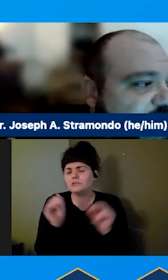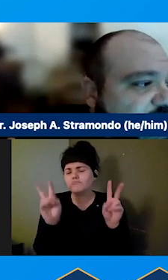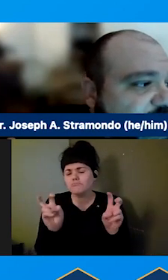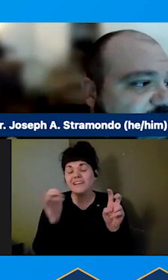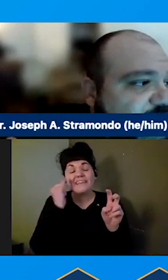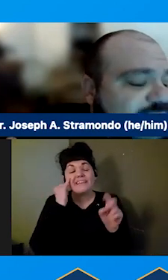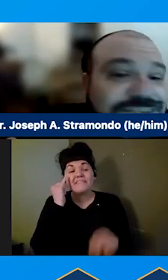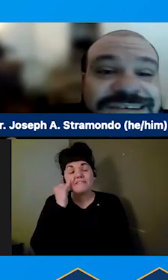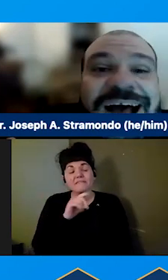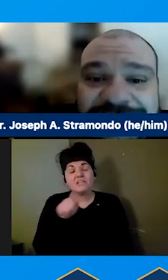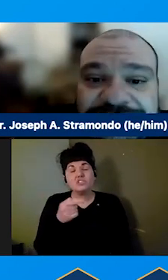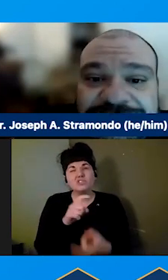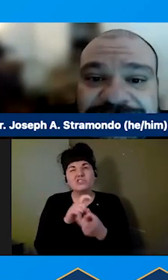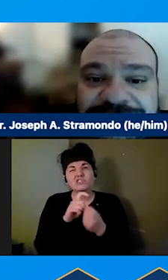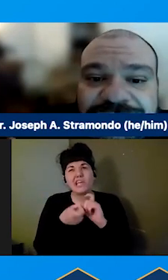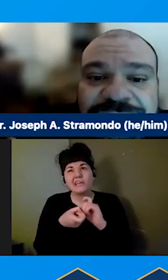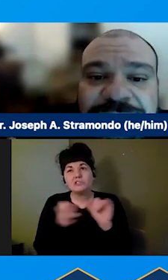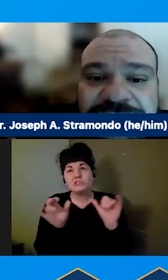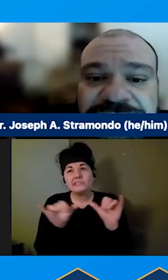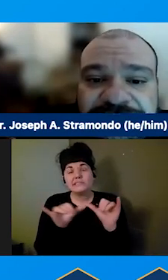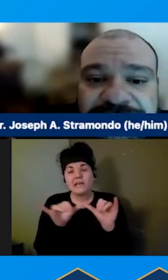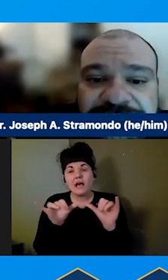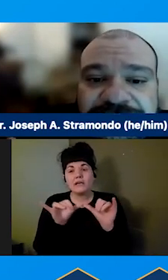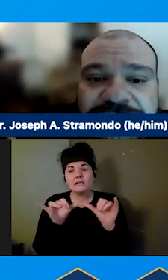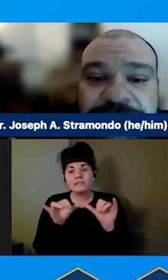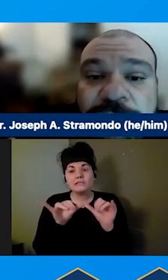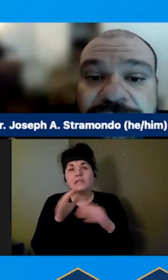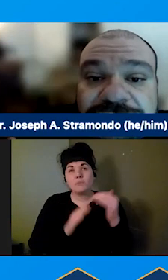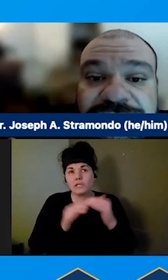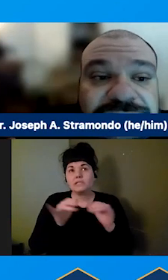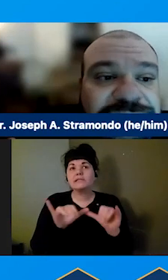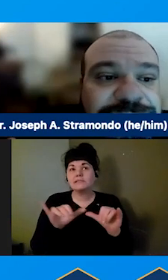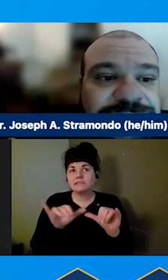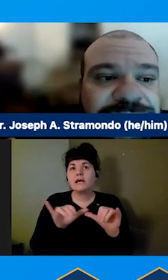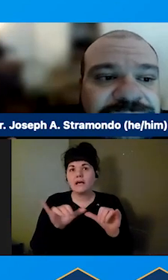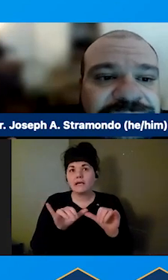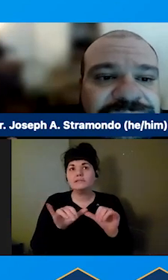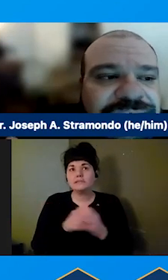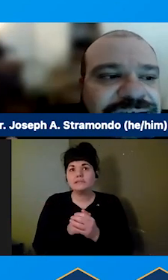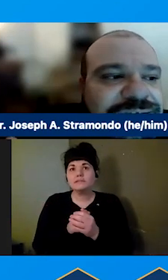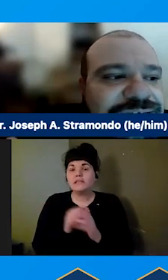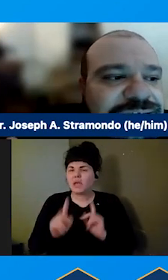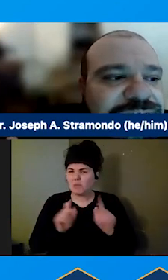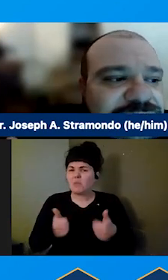they just changed the size of the building that people were living in. Okay. And so